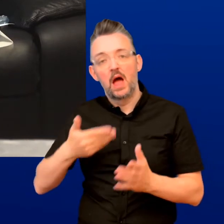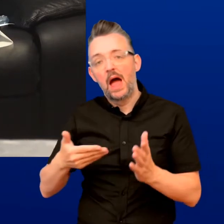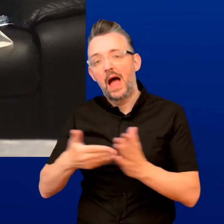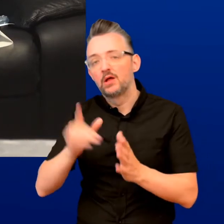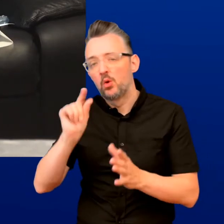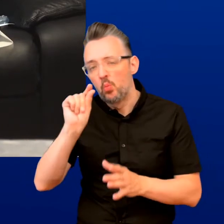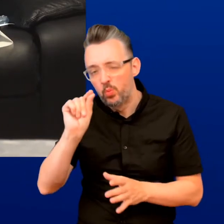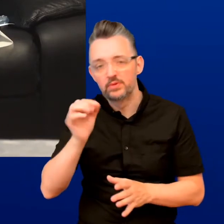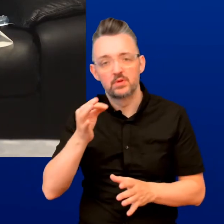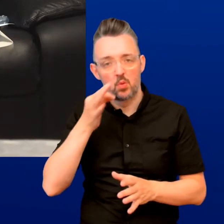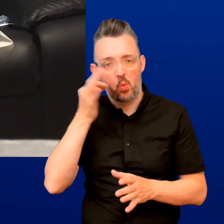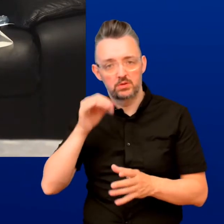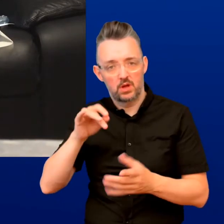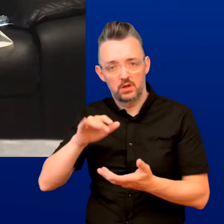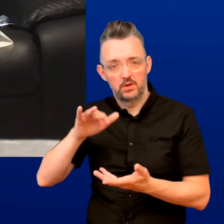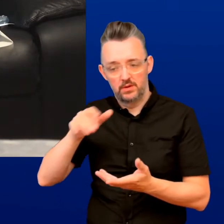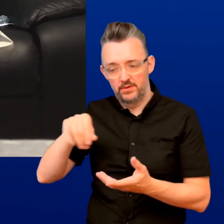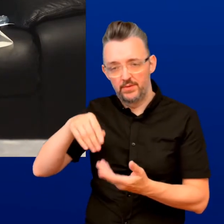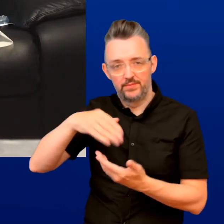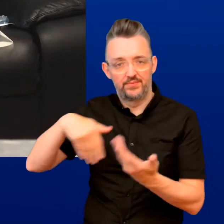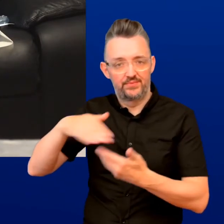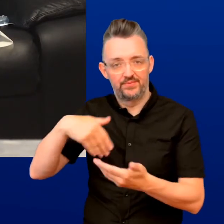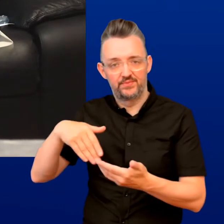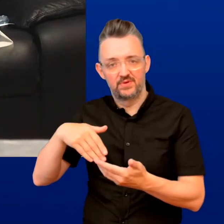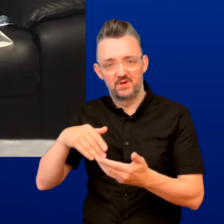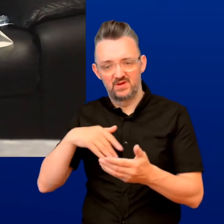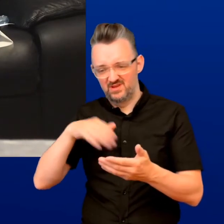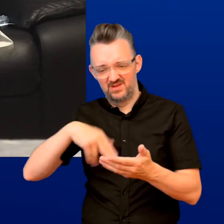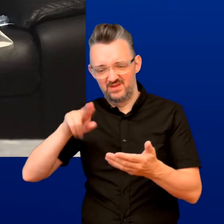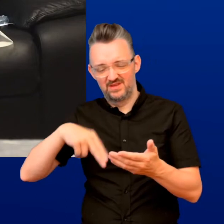water to it. It didn't really cover the newsprint